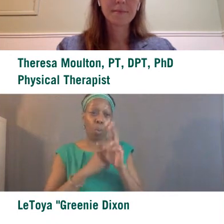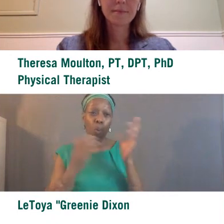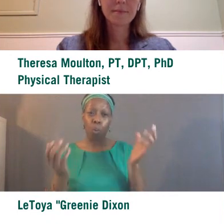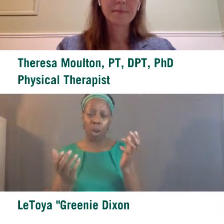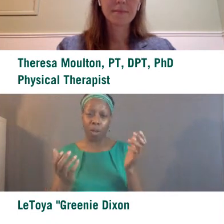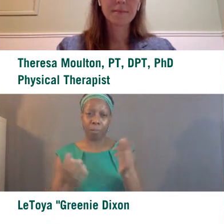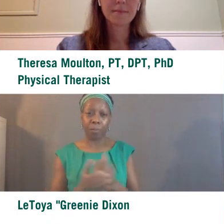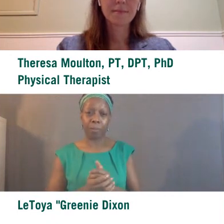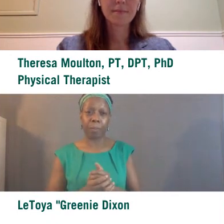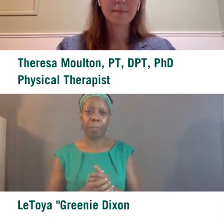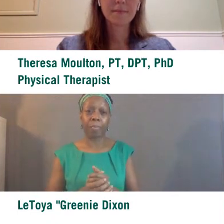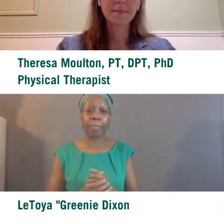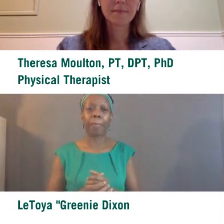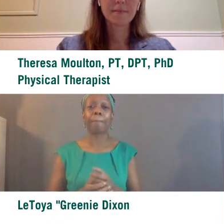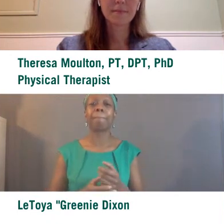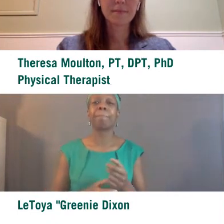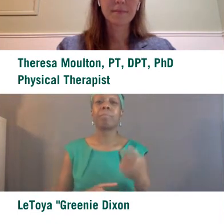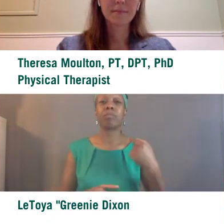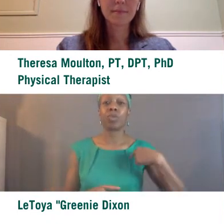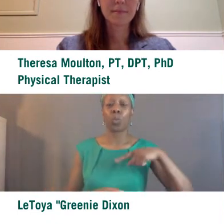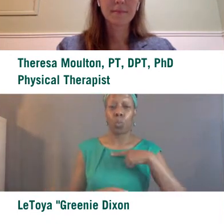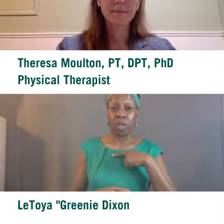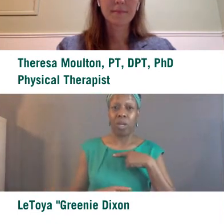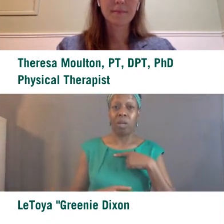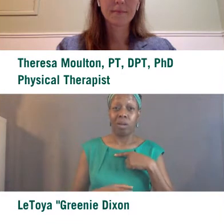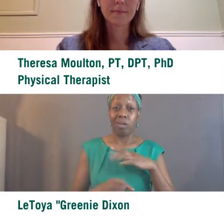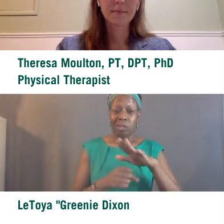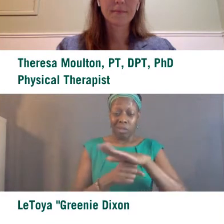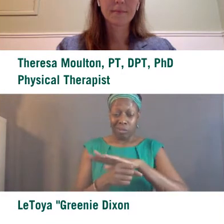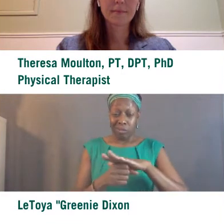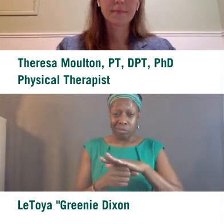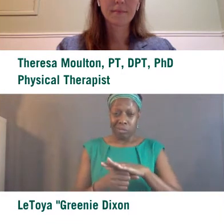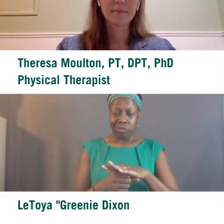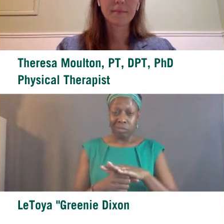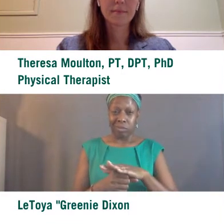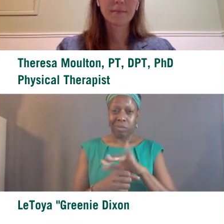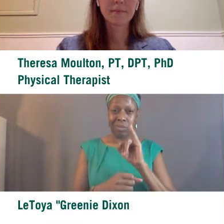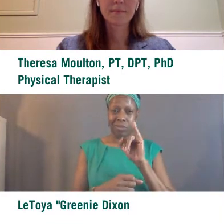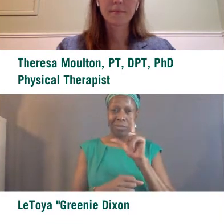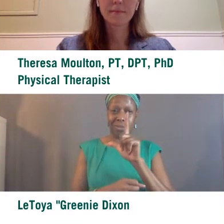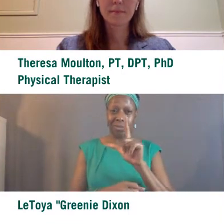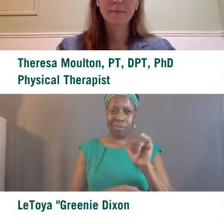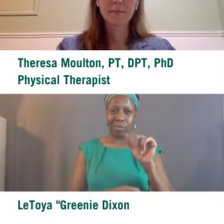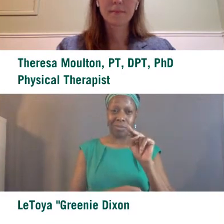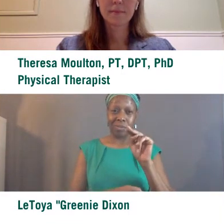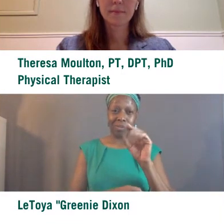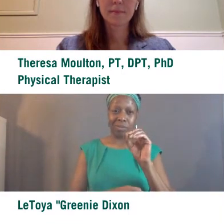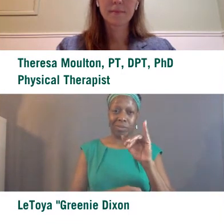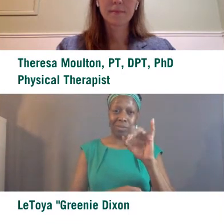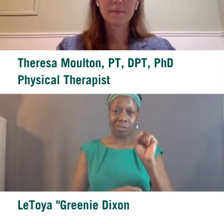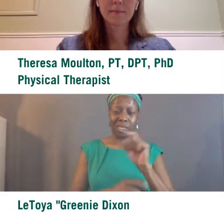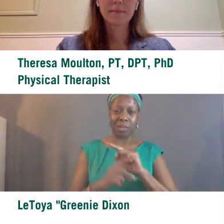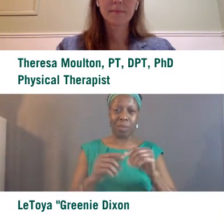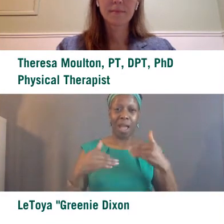So we're primarily located in Illinois. But there are great rehab facilities.